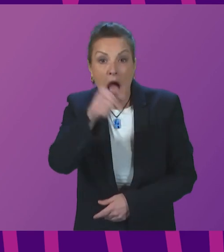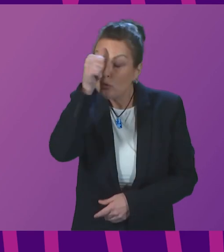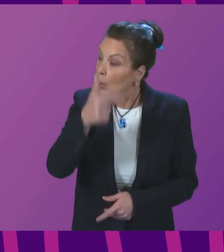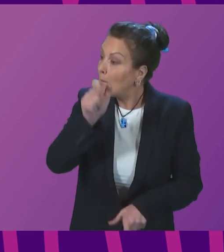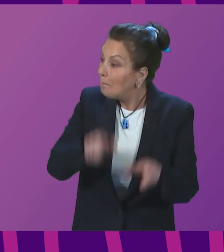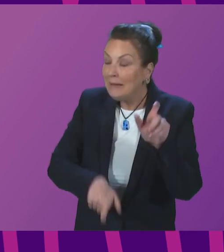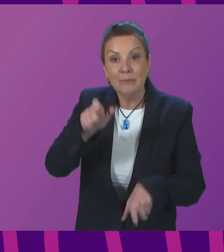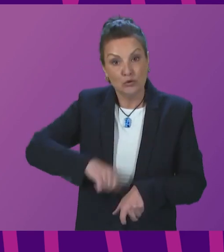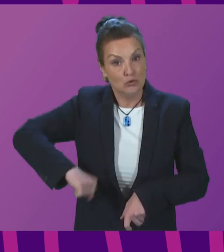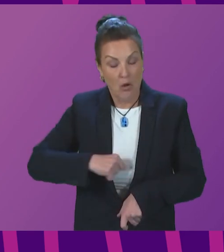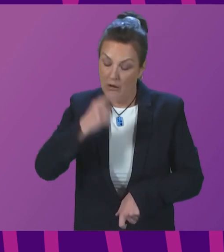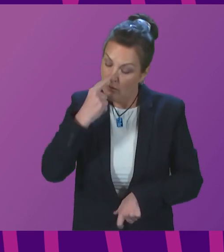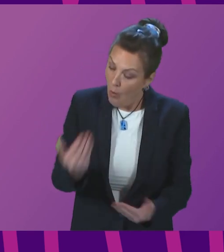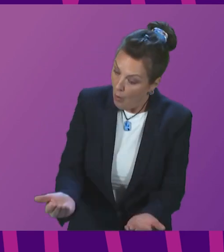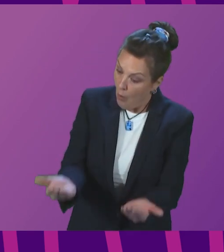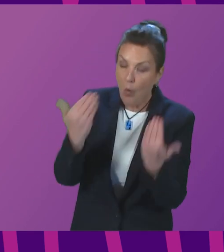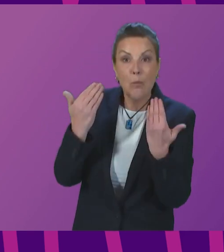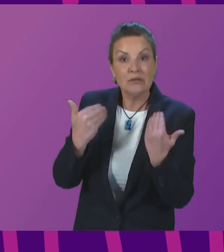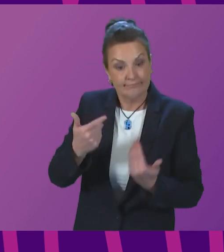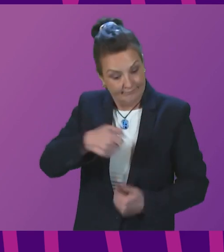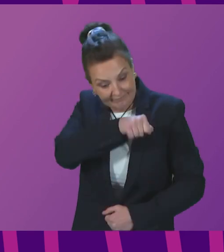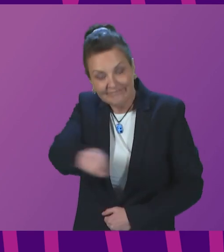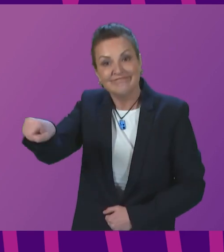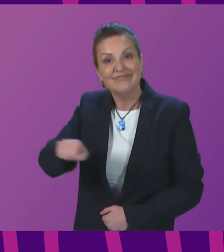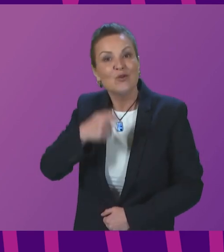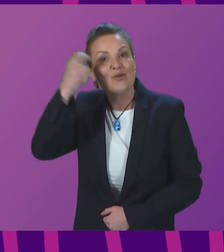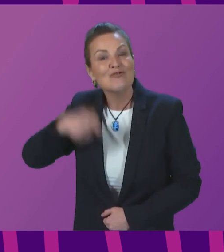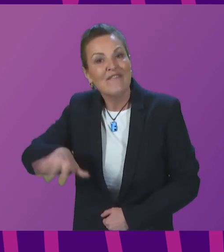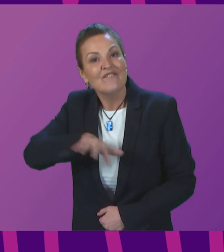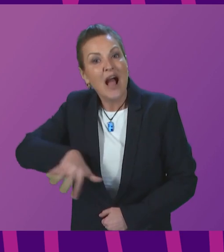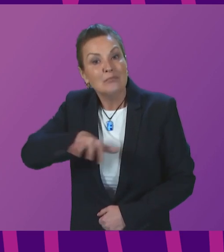hosts can apply for expedited disclosure checks of the same level of scrutiny as the initial